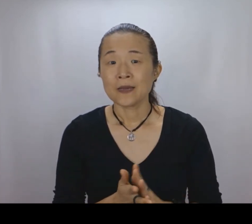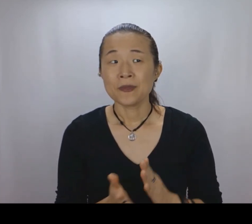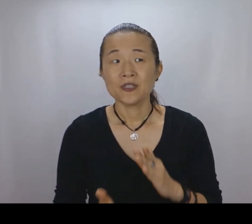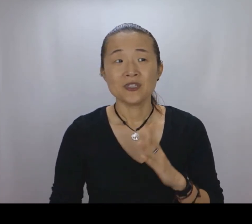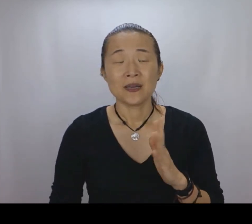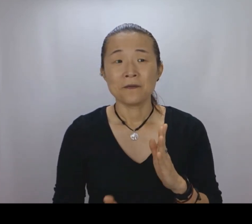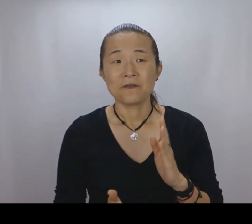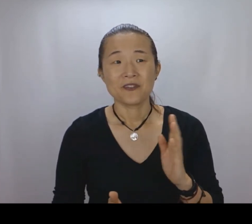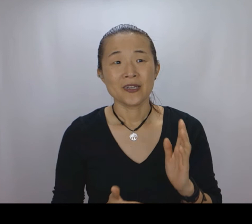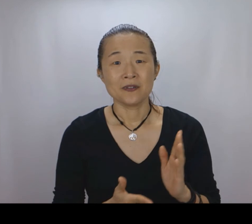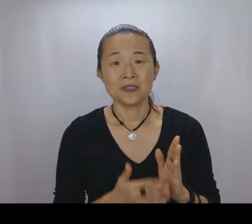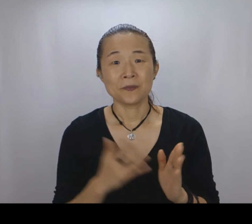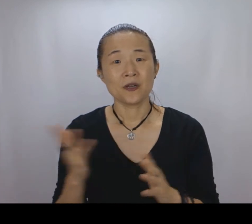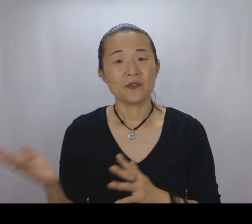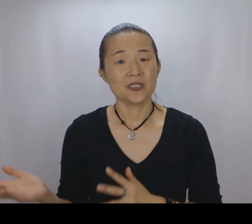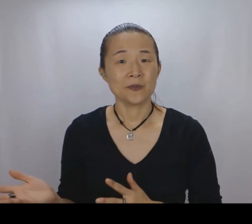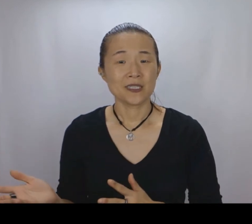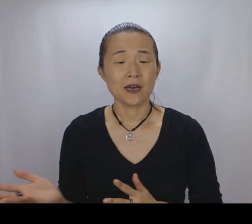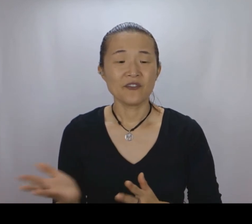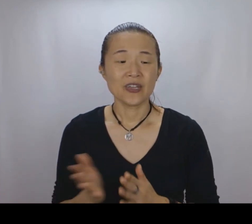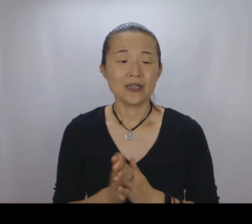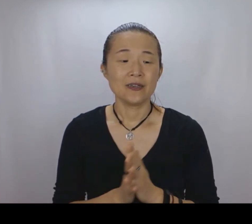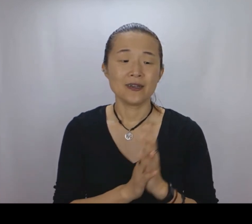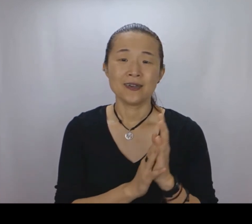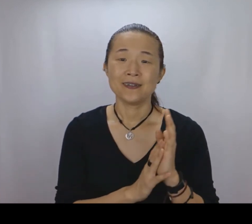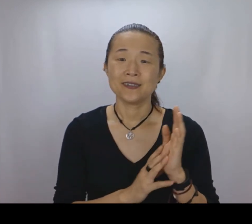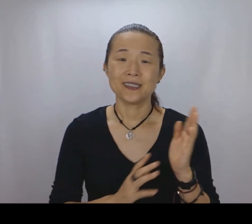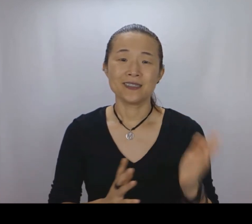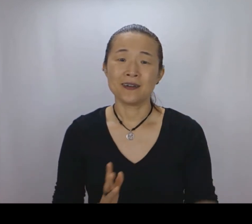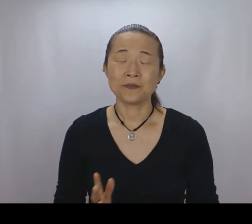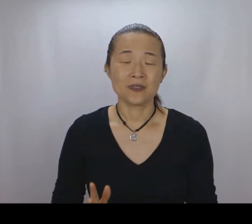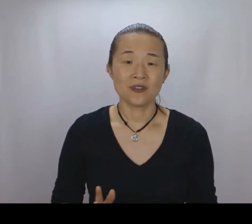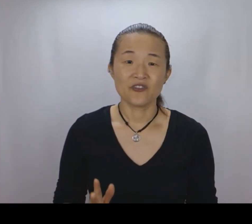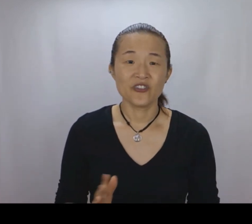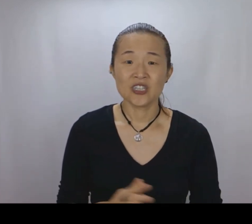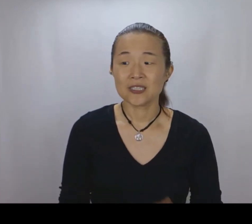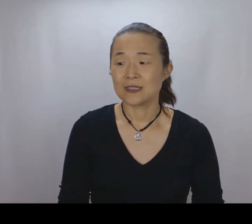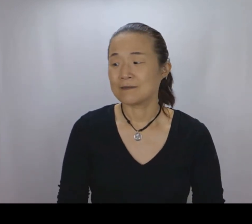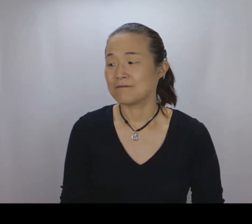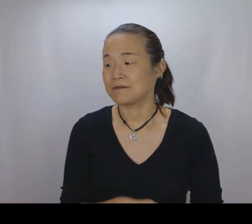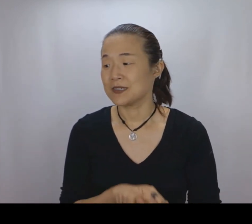that means, you know, you know tipped over someone's coffee, stomp on their foot,